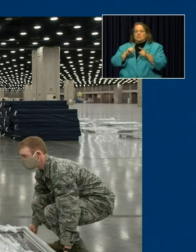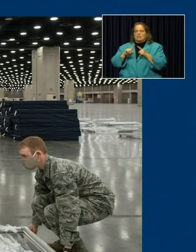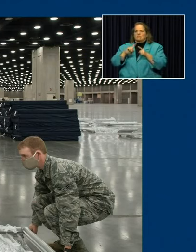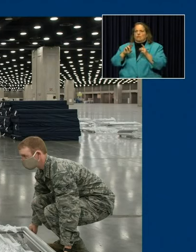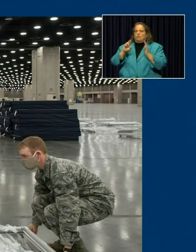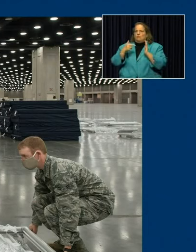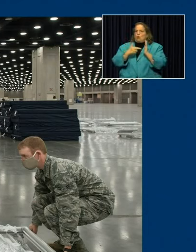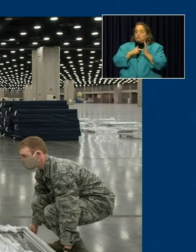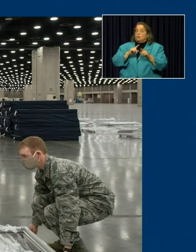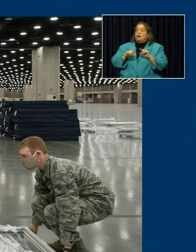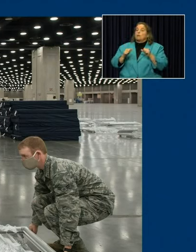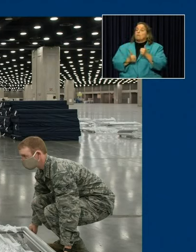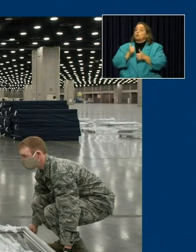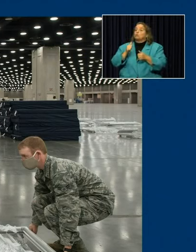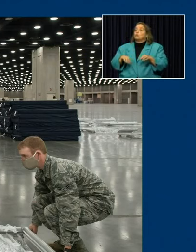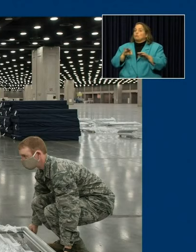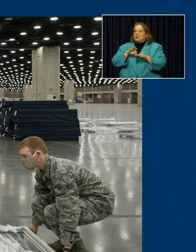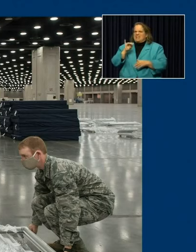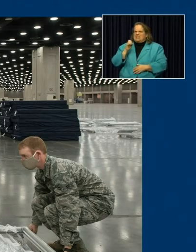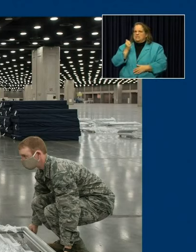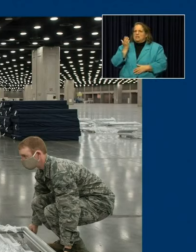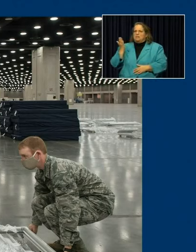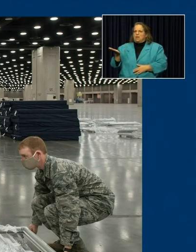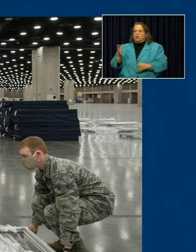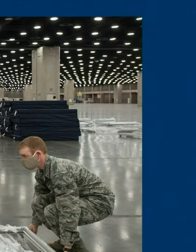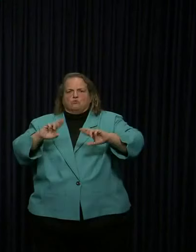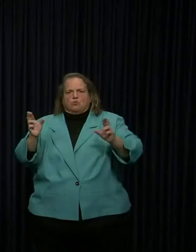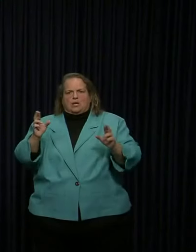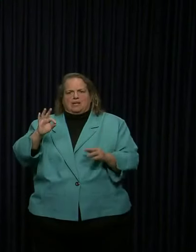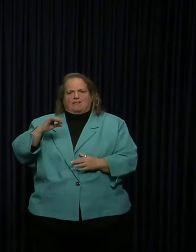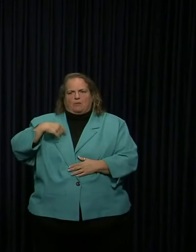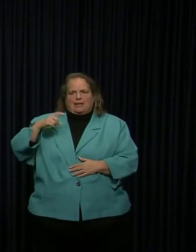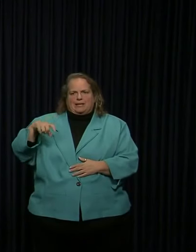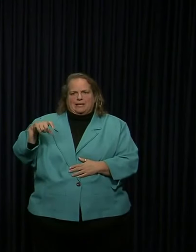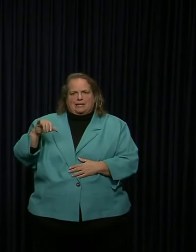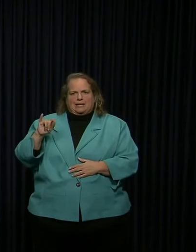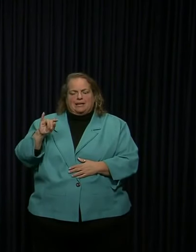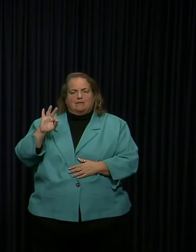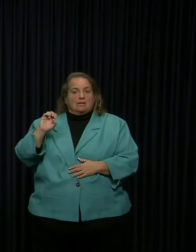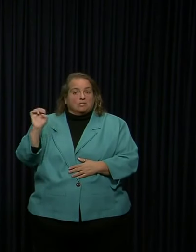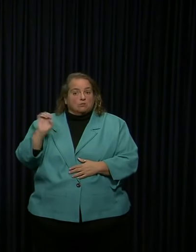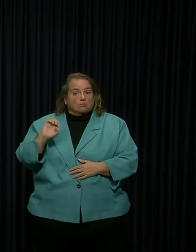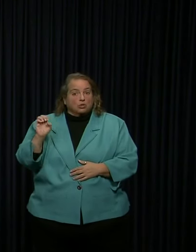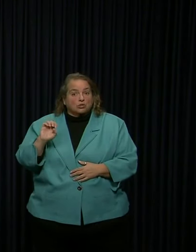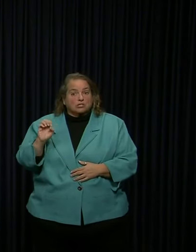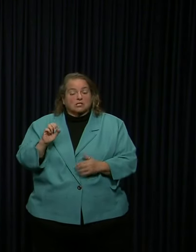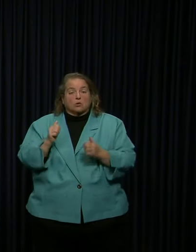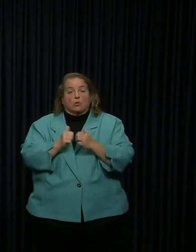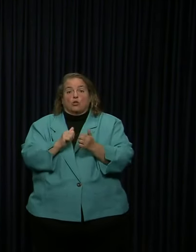THEY ARE HELPING AT FOOD BANKS. THEY ARE DOING SO MUCH.